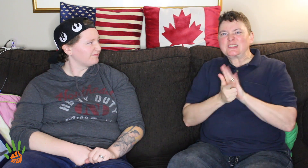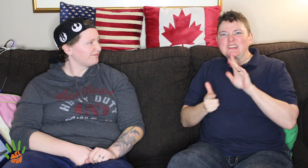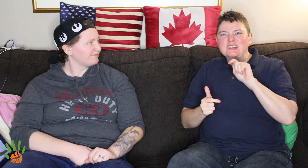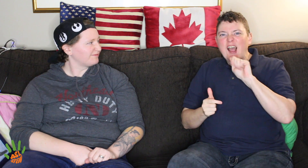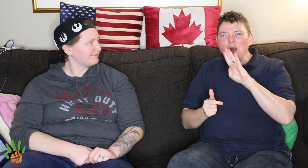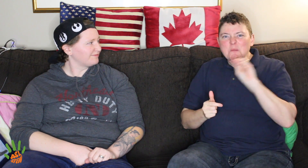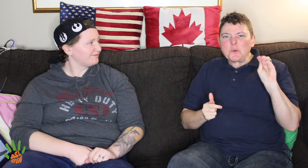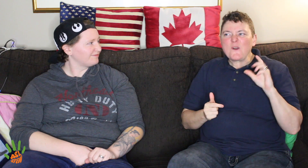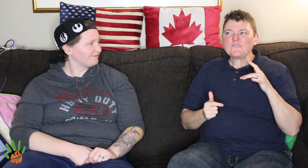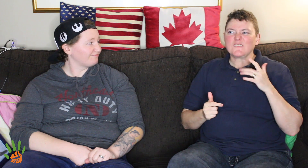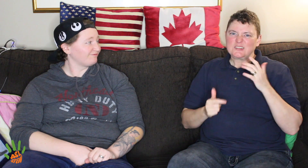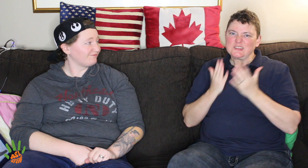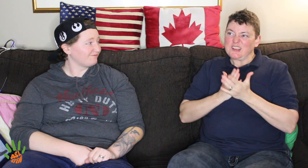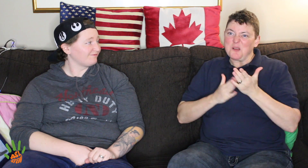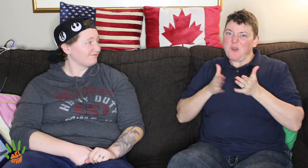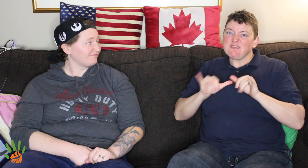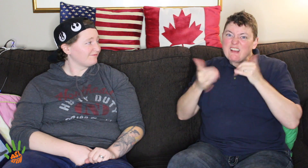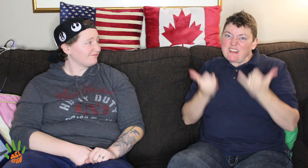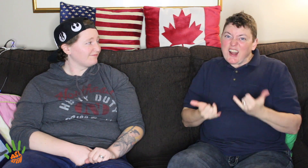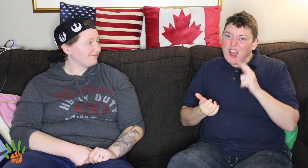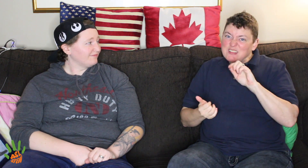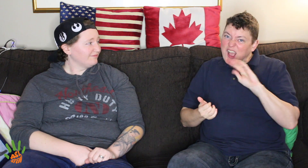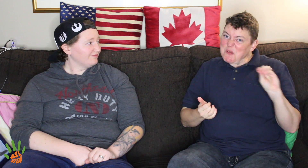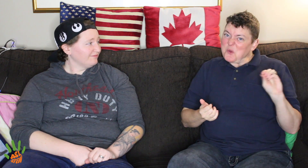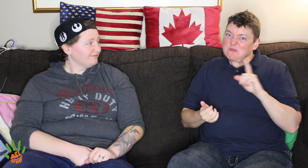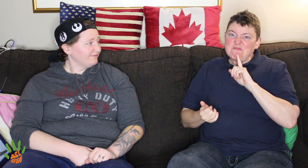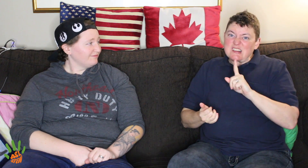It's taboo in some ways. Even now it's taboo to talk about.